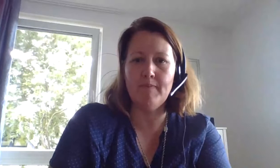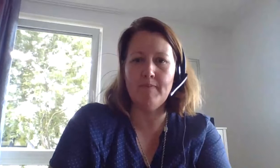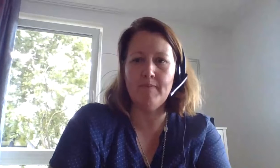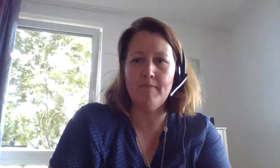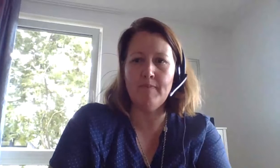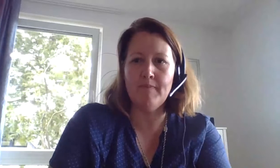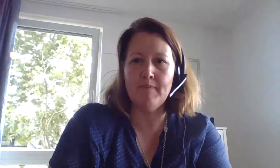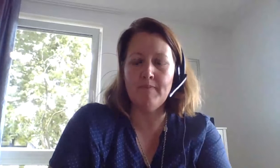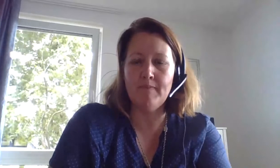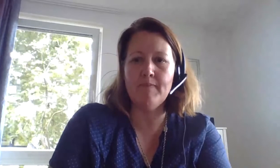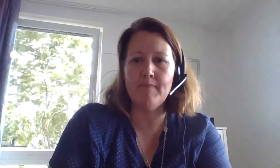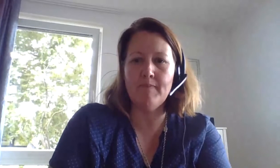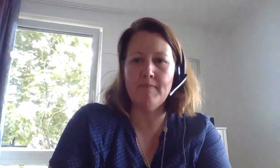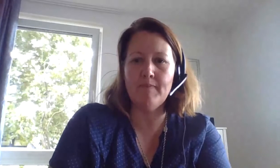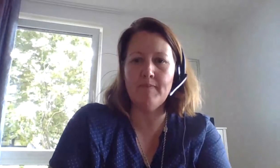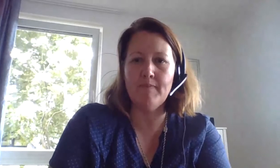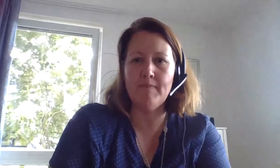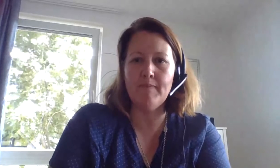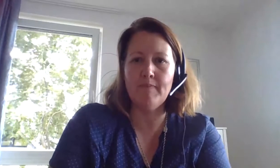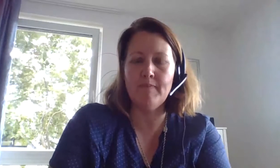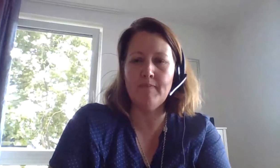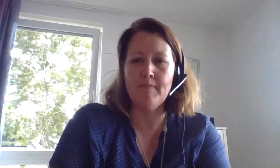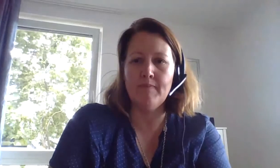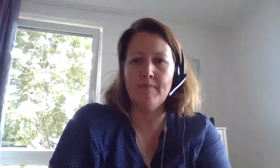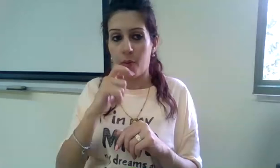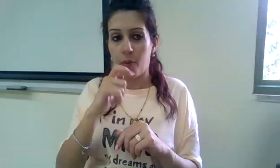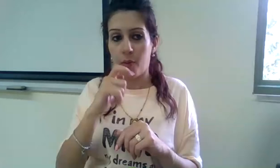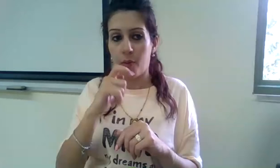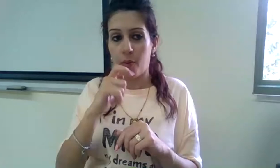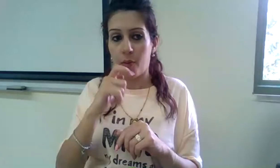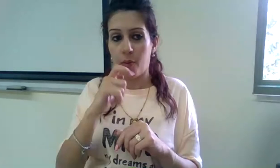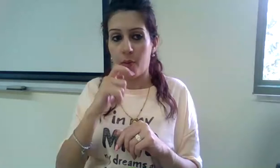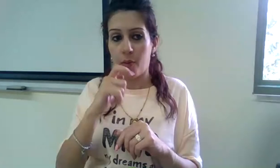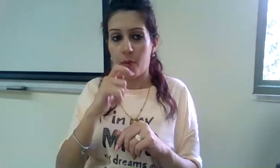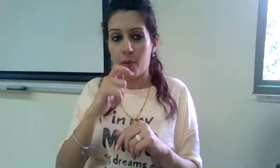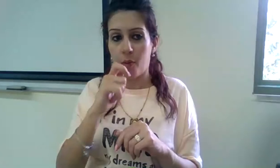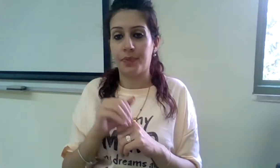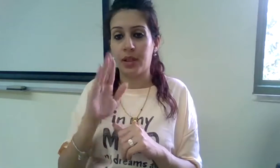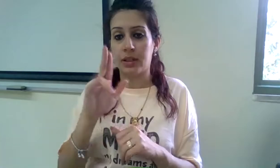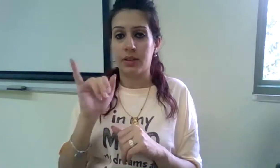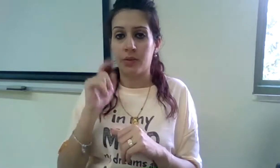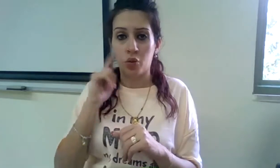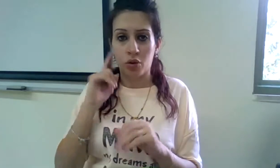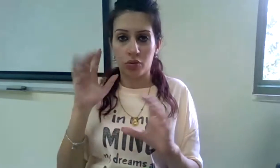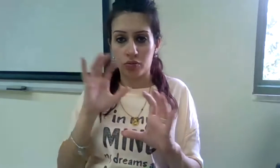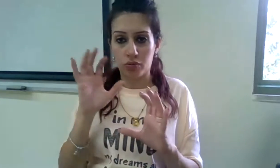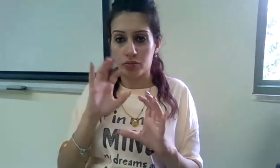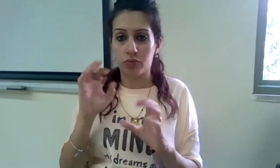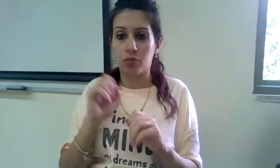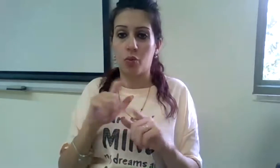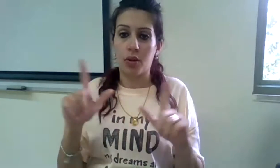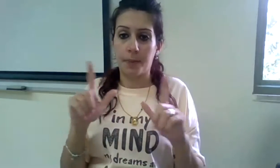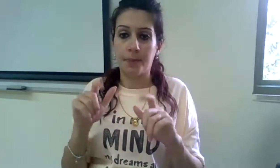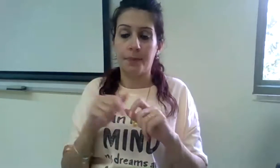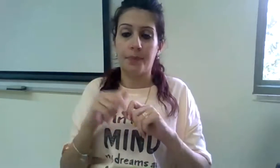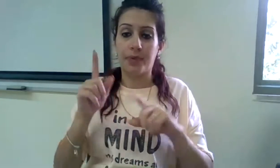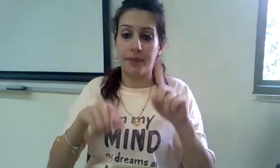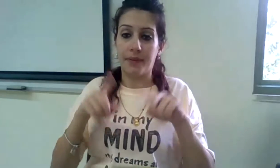they shared experiences where they gave lessons via Skype with groups of three students and one teacher. And